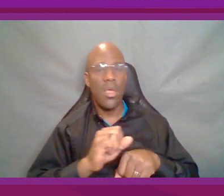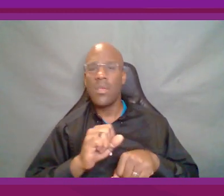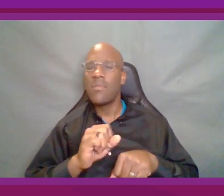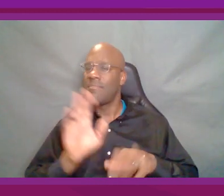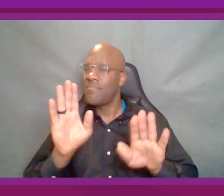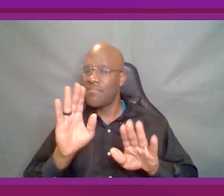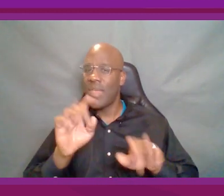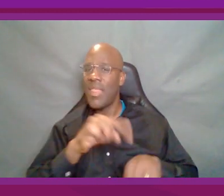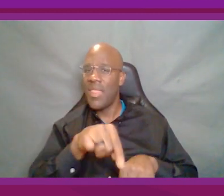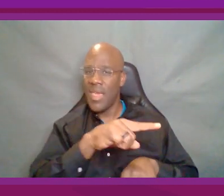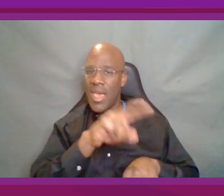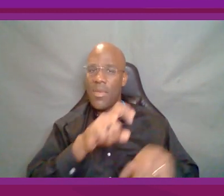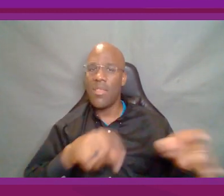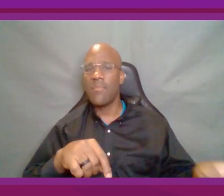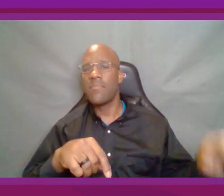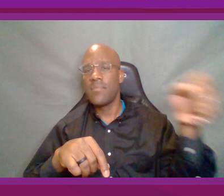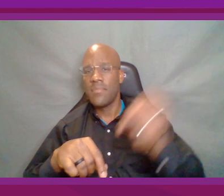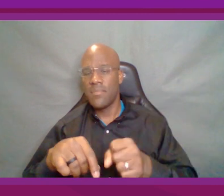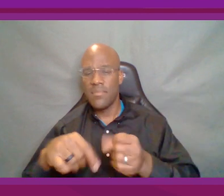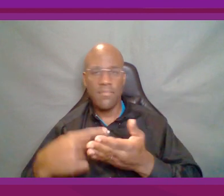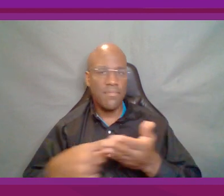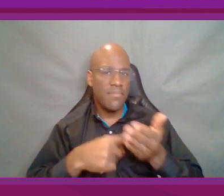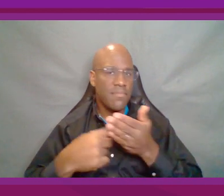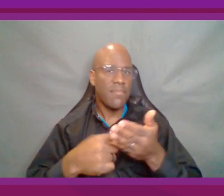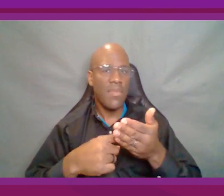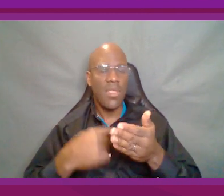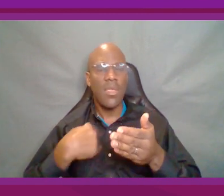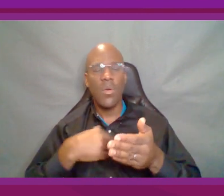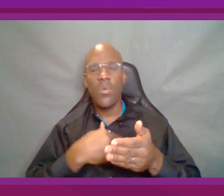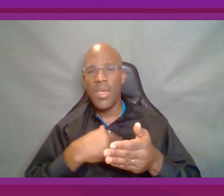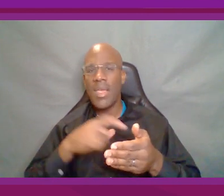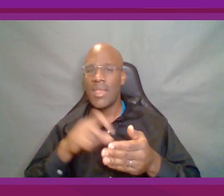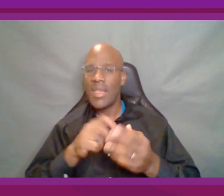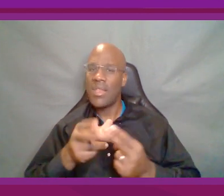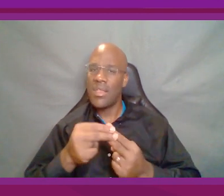they be part of these conversations regarding how do we create a new system, a solution,